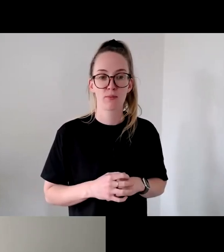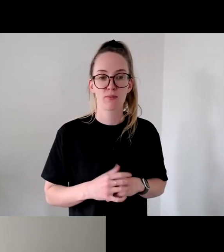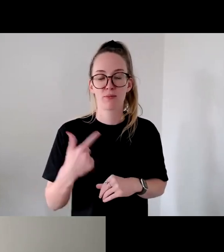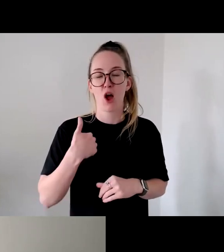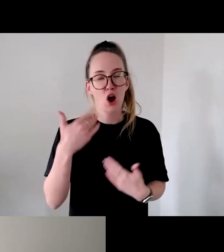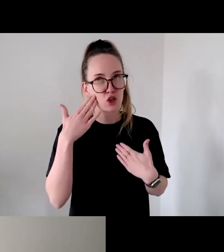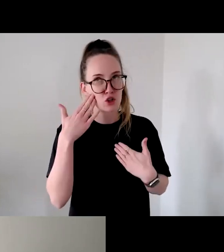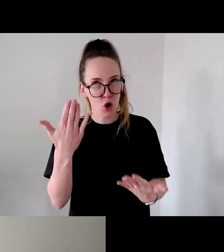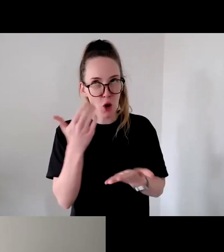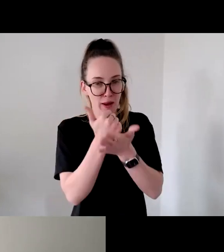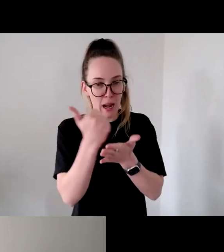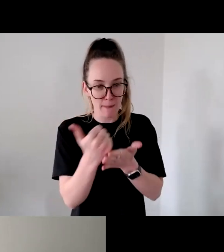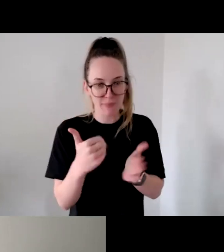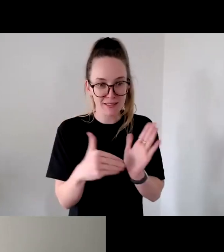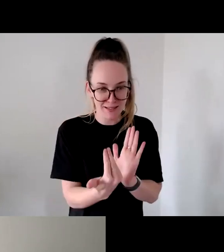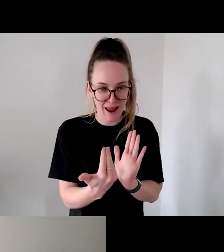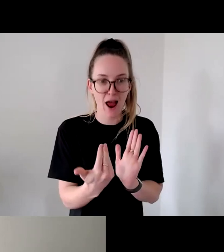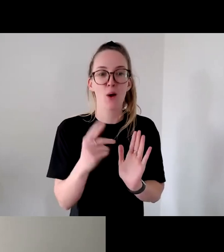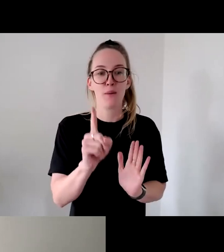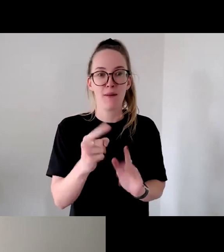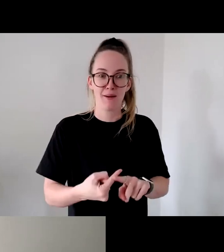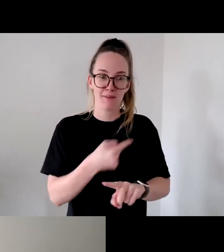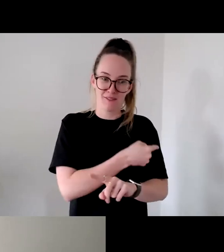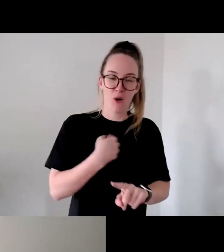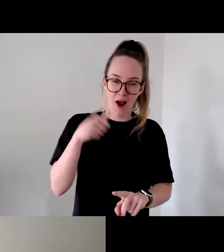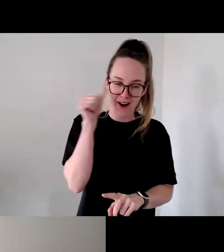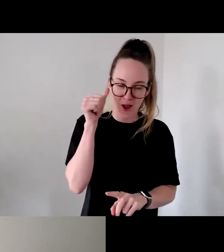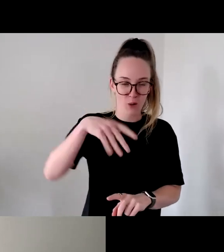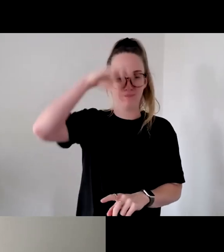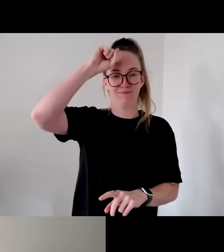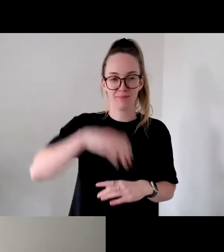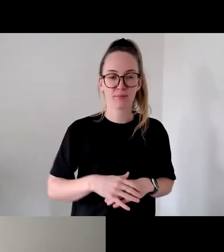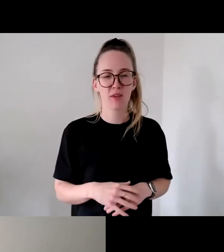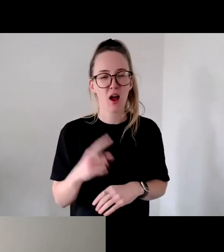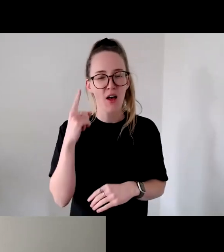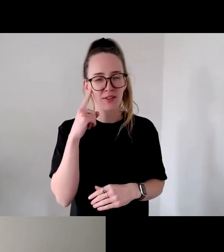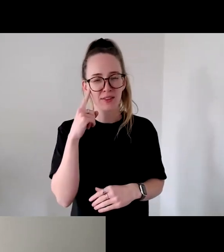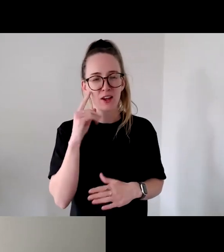them off the top of my head a few years ago. I think more than half of Australian workers